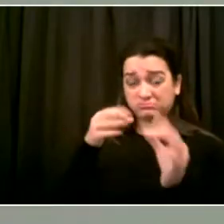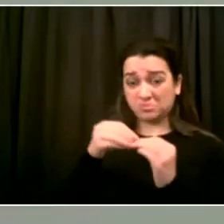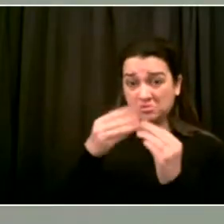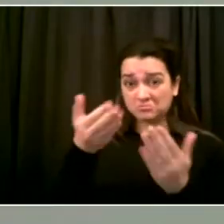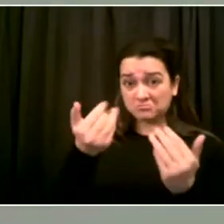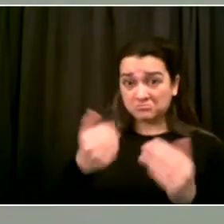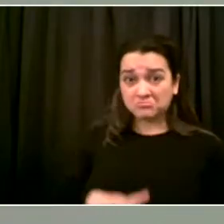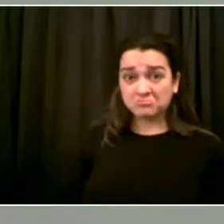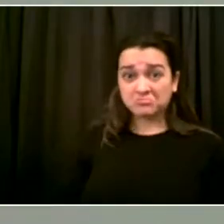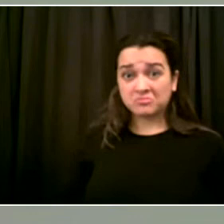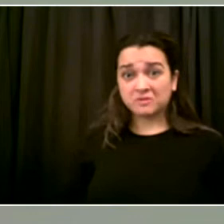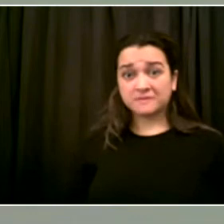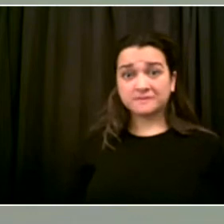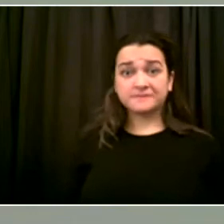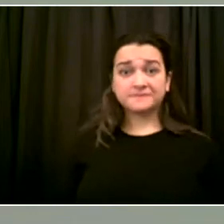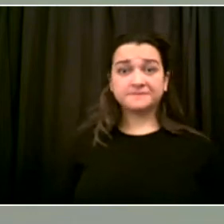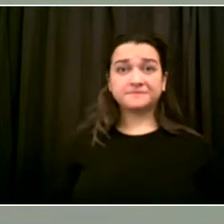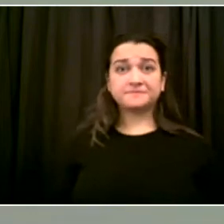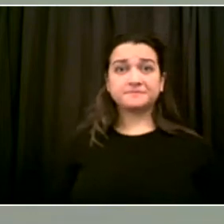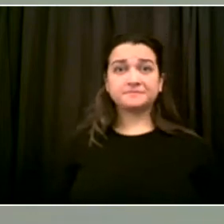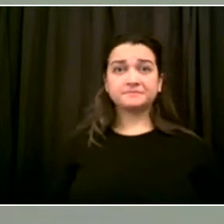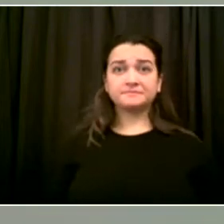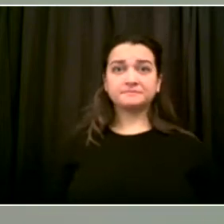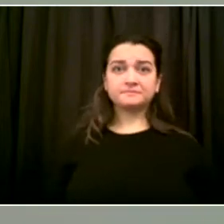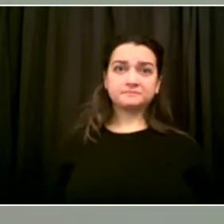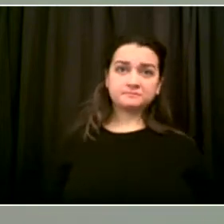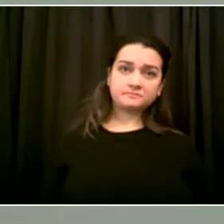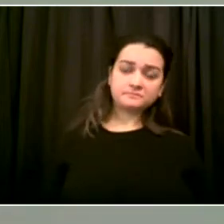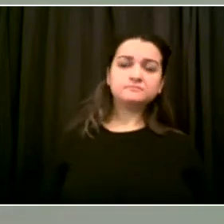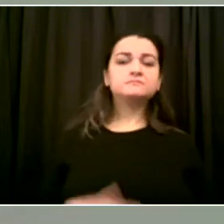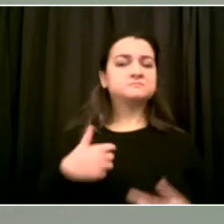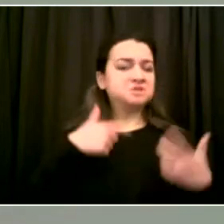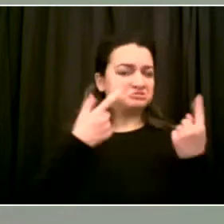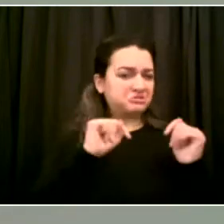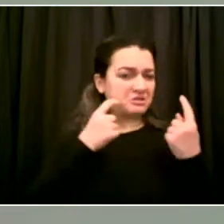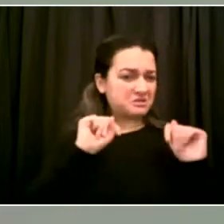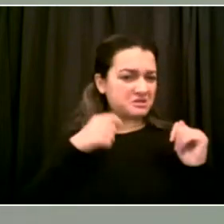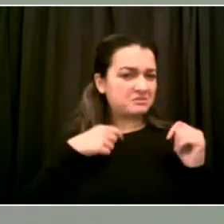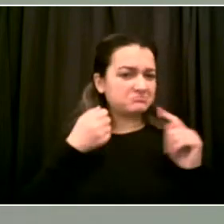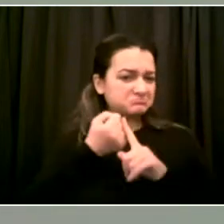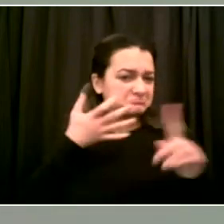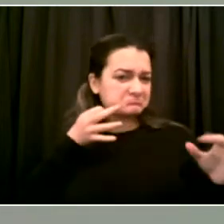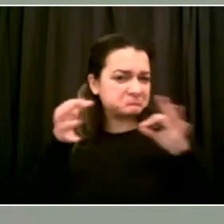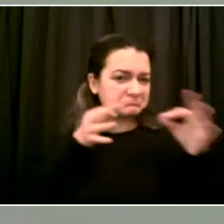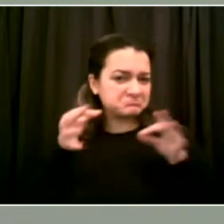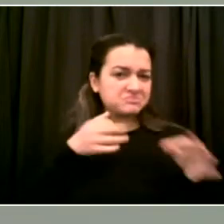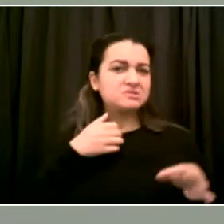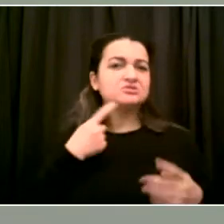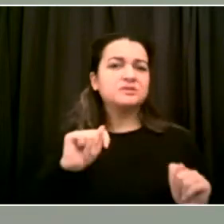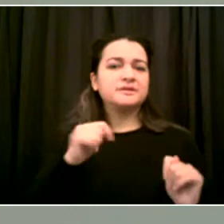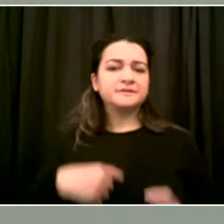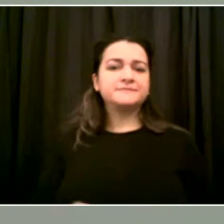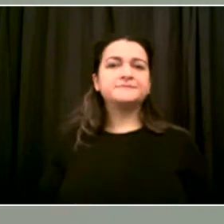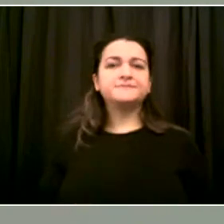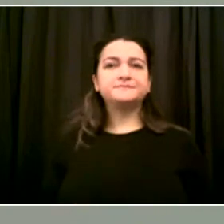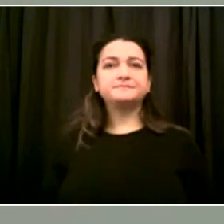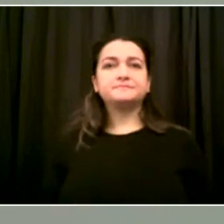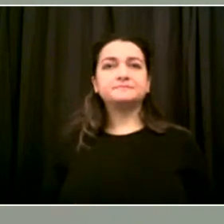ADD ANYTHINN? G TO BE PERFECTLY HONEST WE DON'T HAVE INSIGHT AS TO